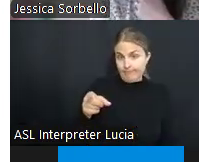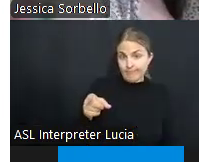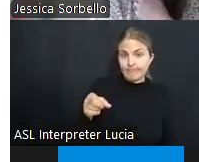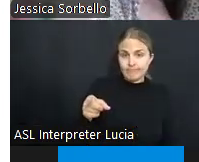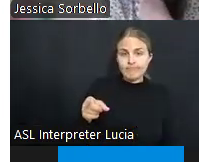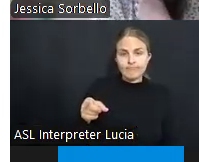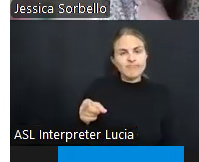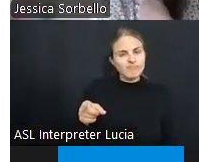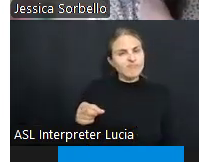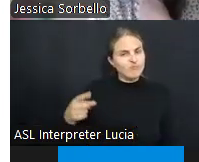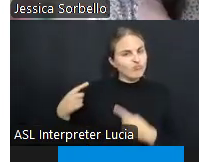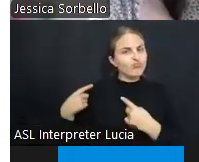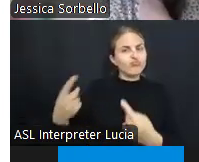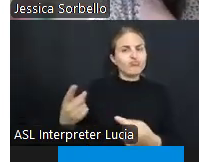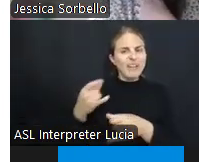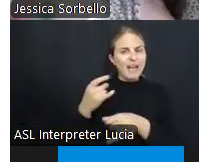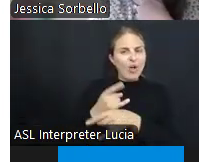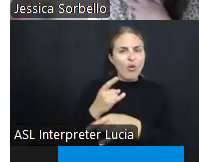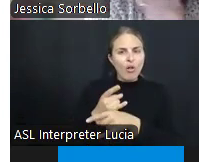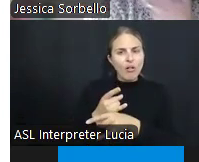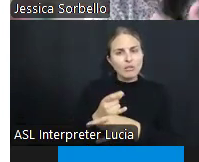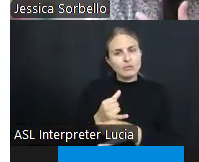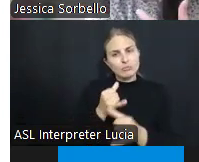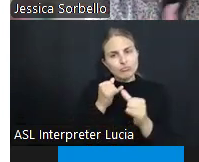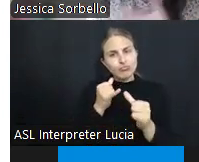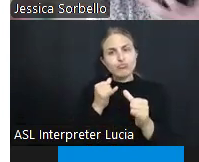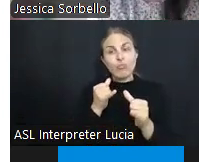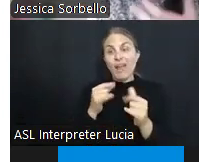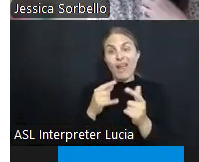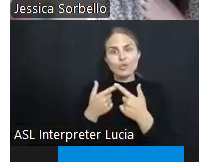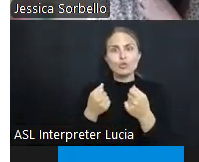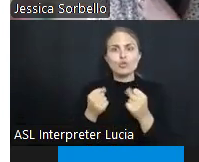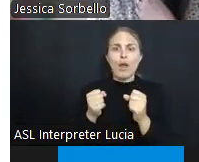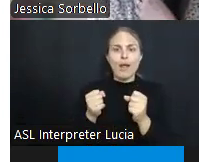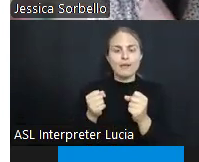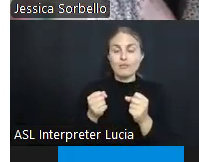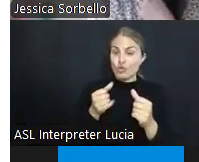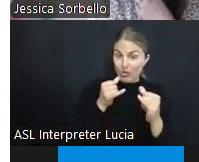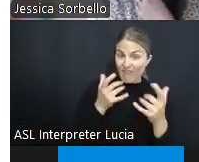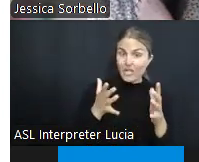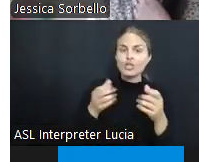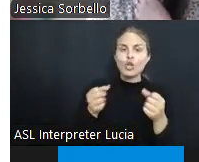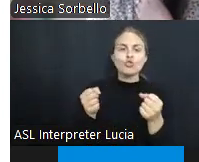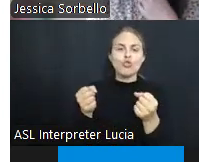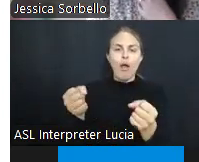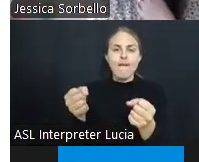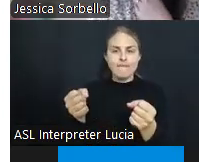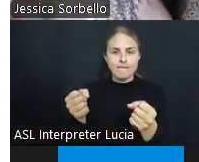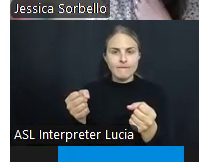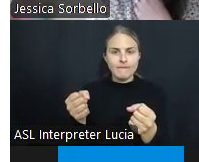And, so we really just as a group as a group brainstormed a lot of possible solutions and none